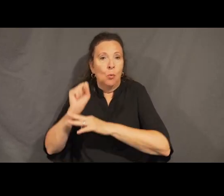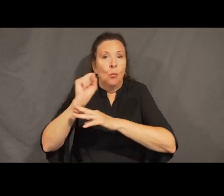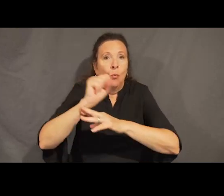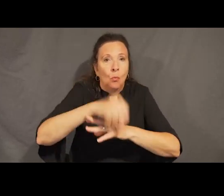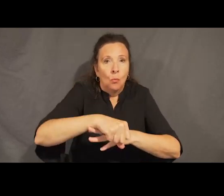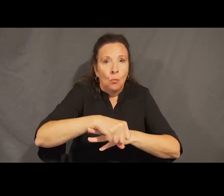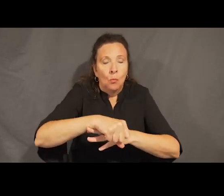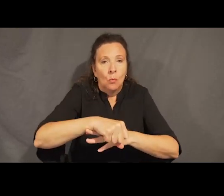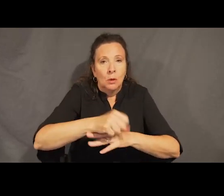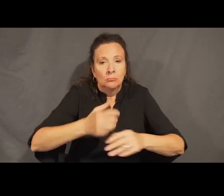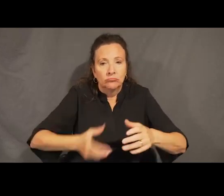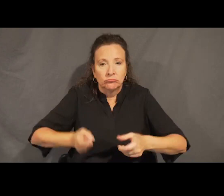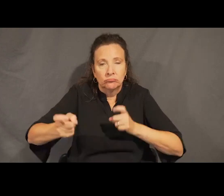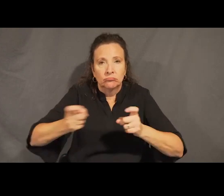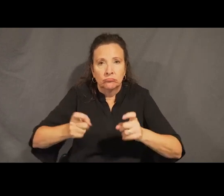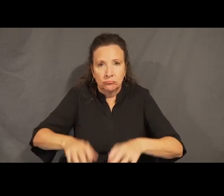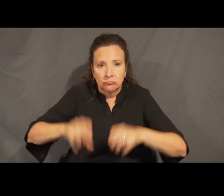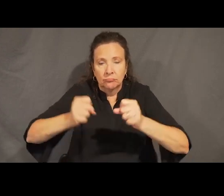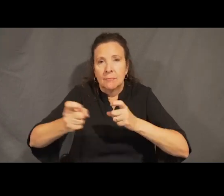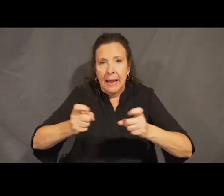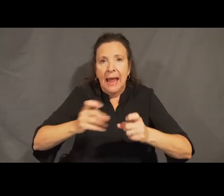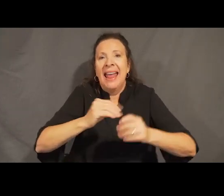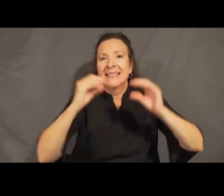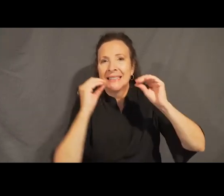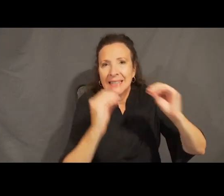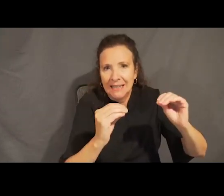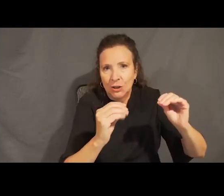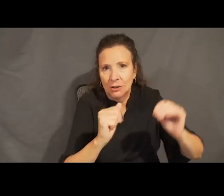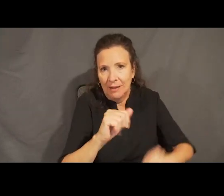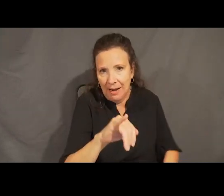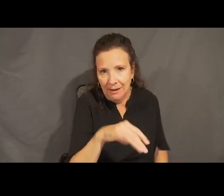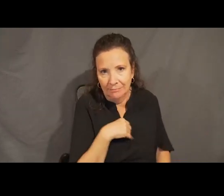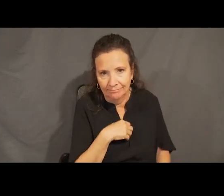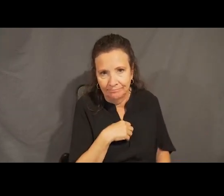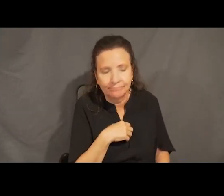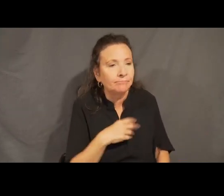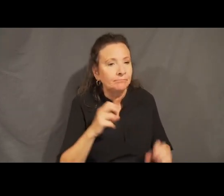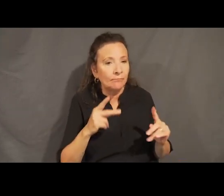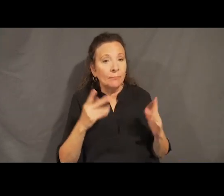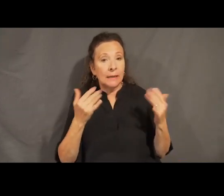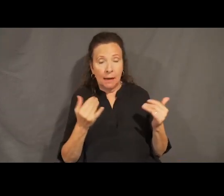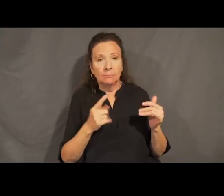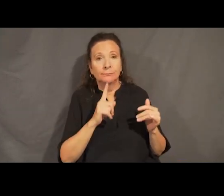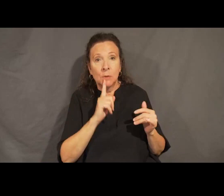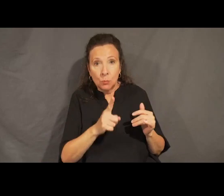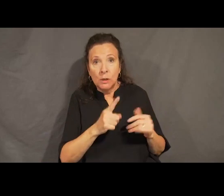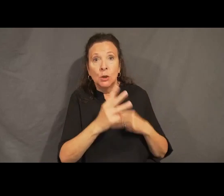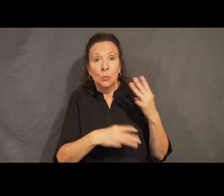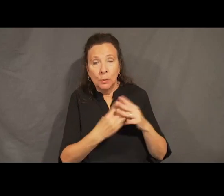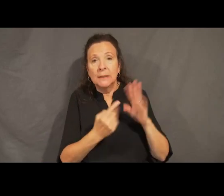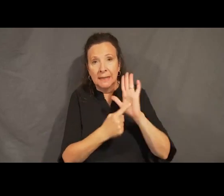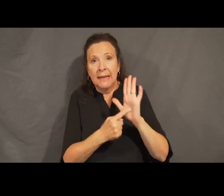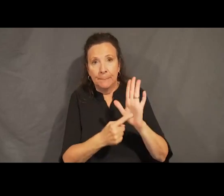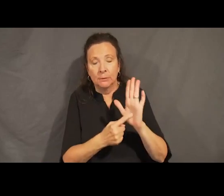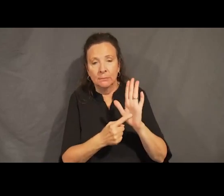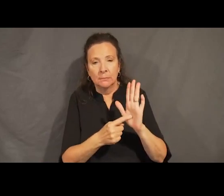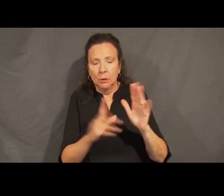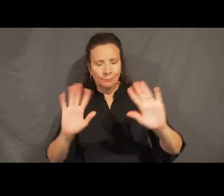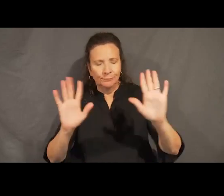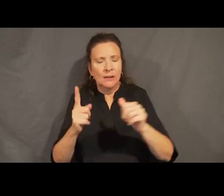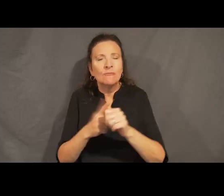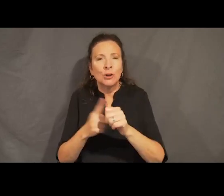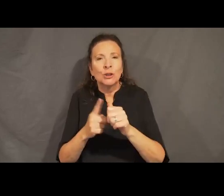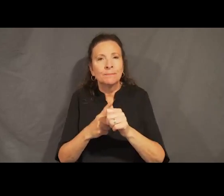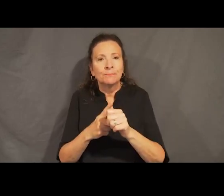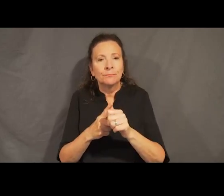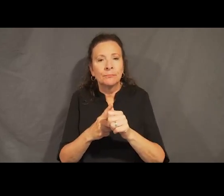peek at where this is now in this real world example. And before I do that, Noe Barrell is